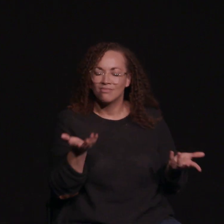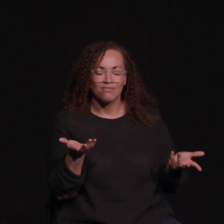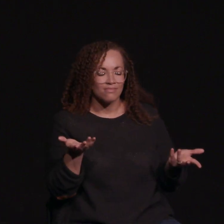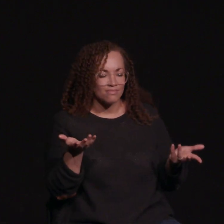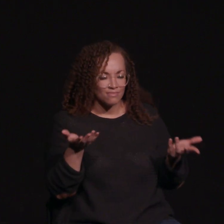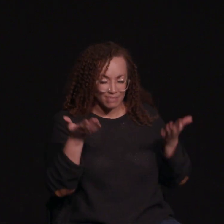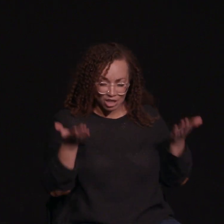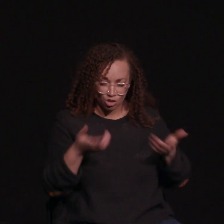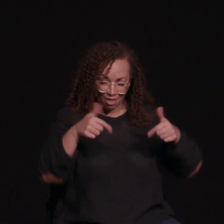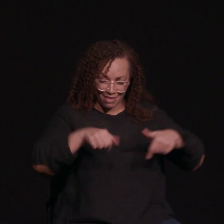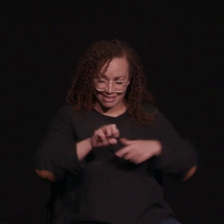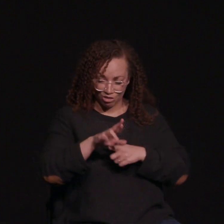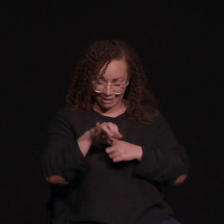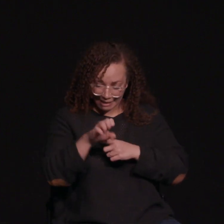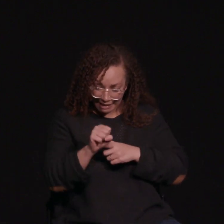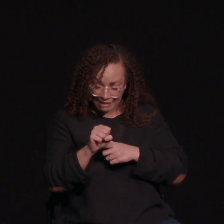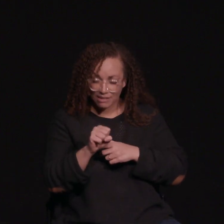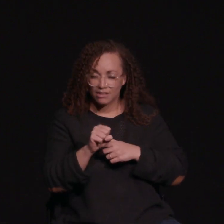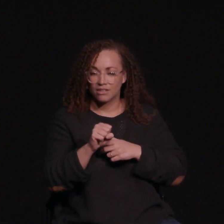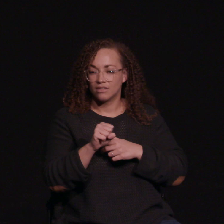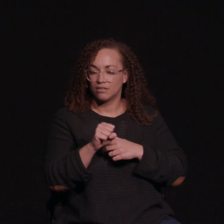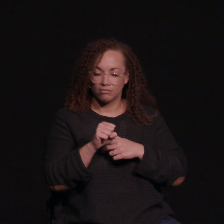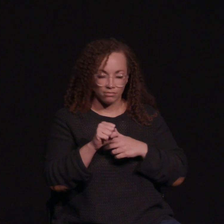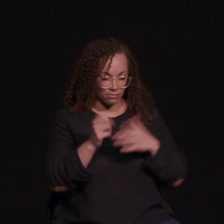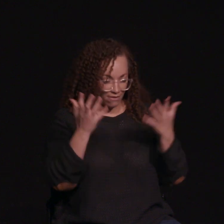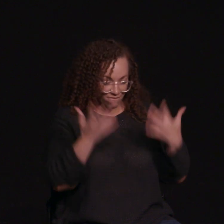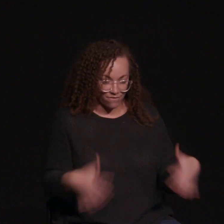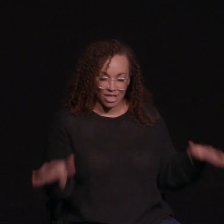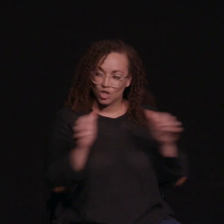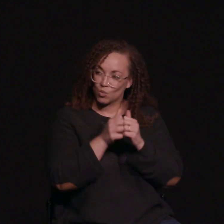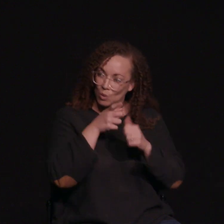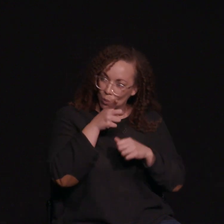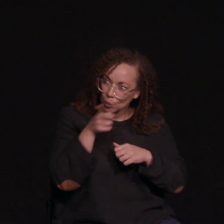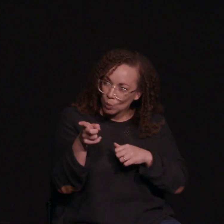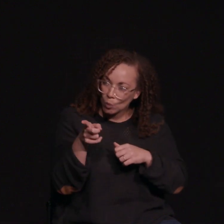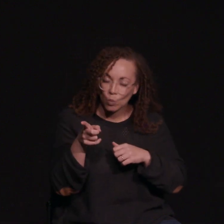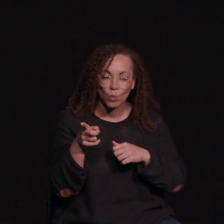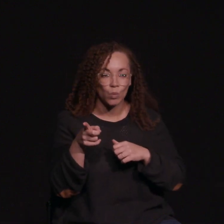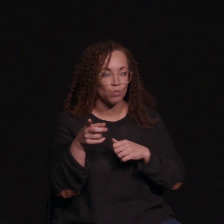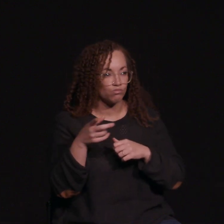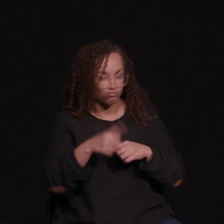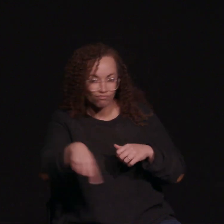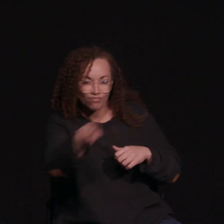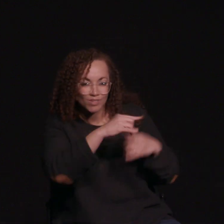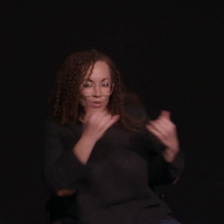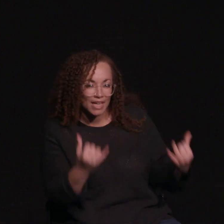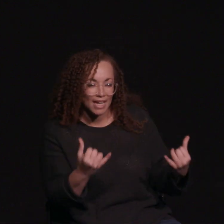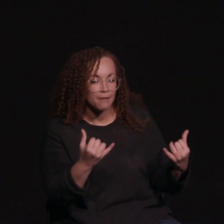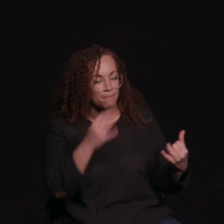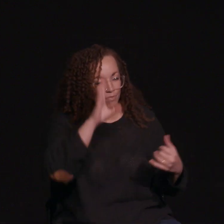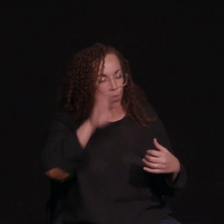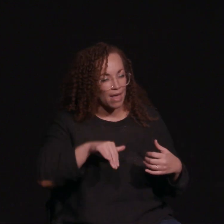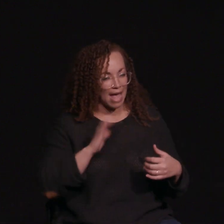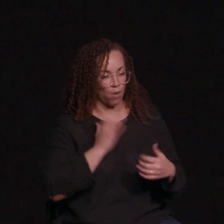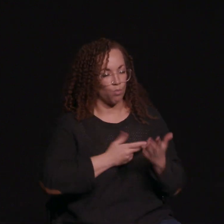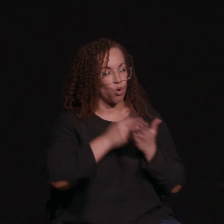with you, Bryant, and with you all today. As you know, our program ends promptly at 2:30 and we'll need